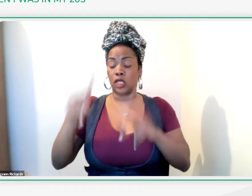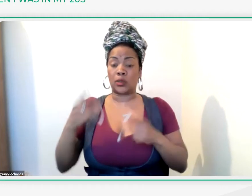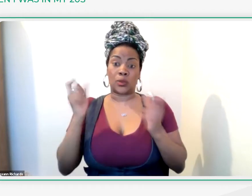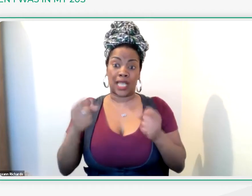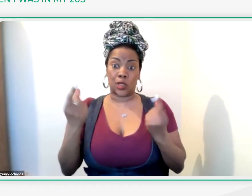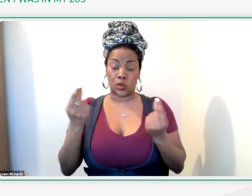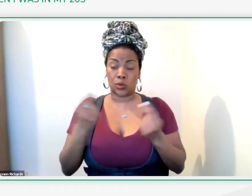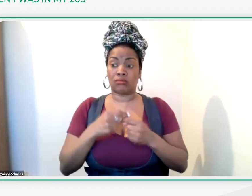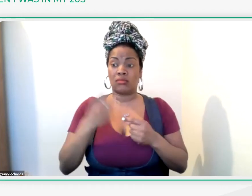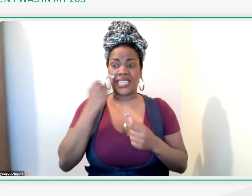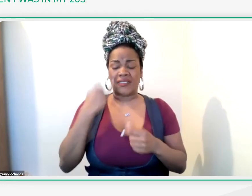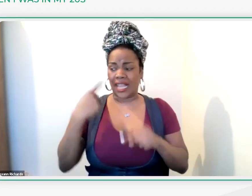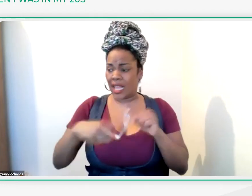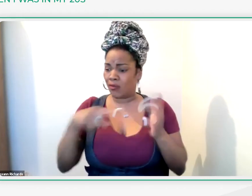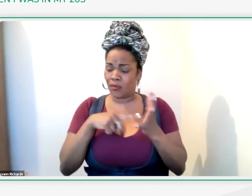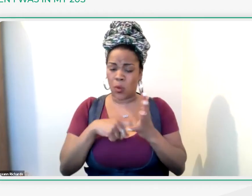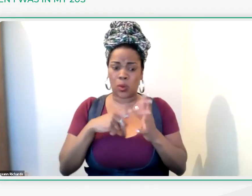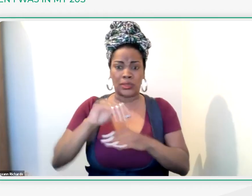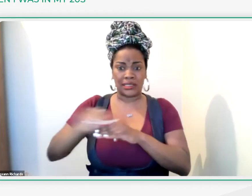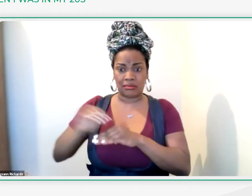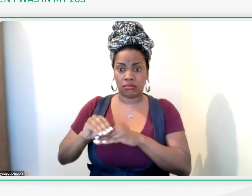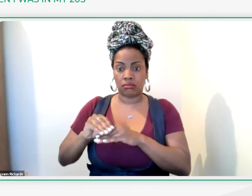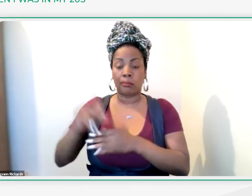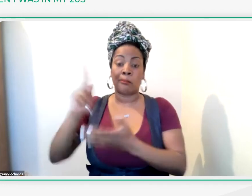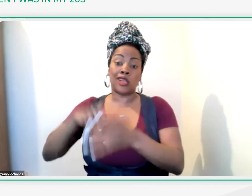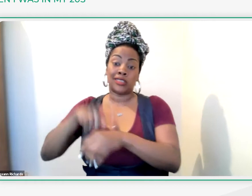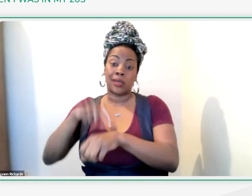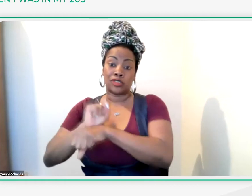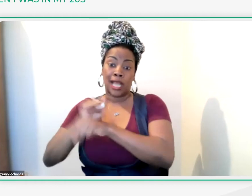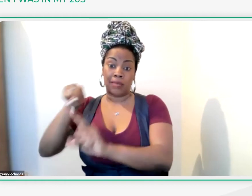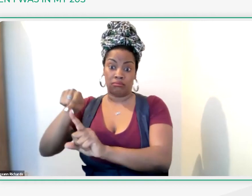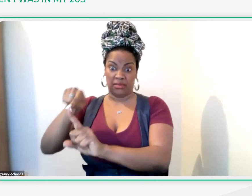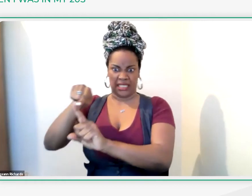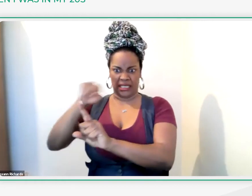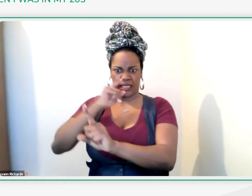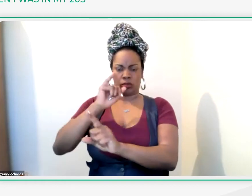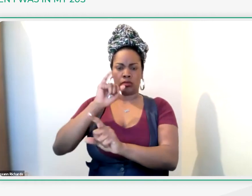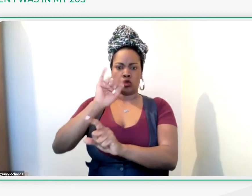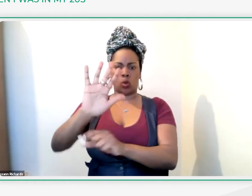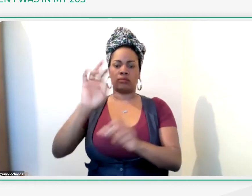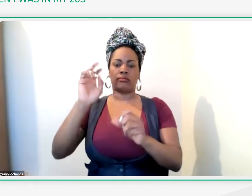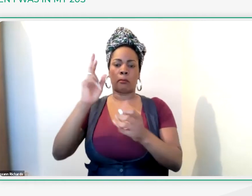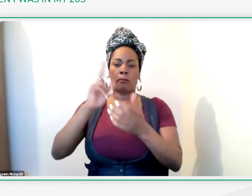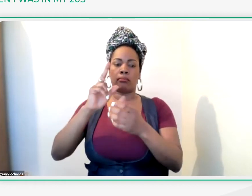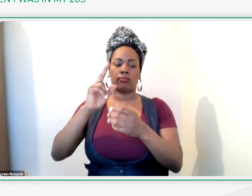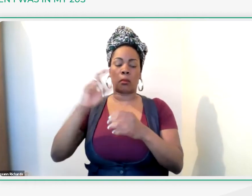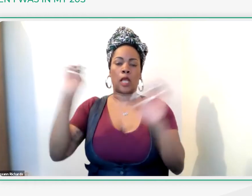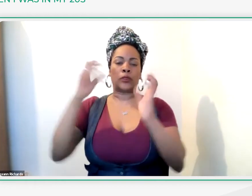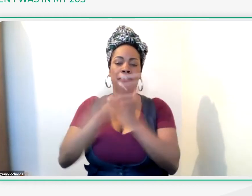Or, it may be you aren’t able to pay all your bills.